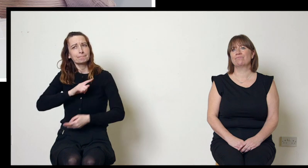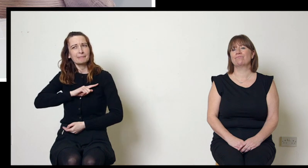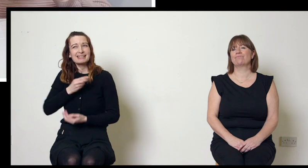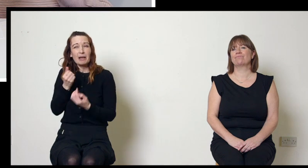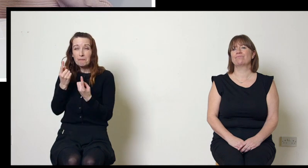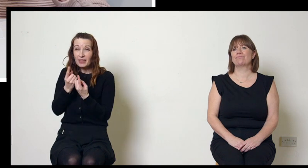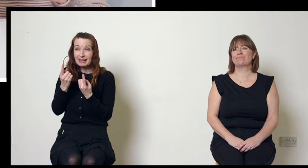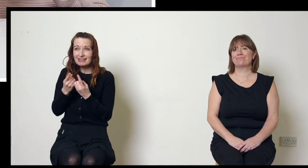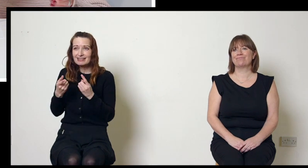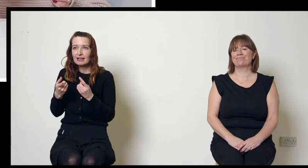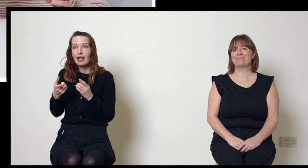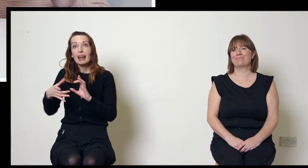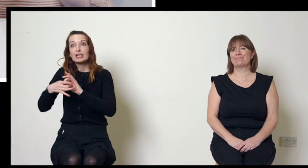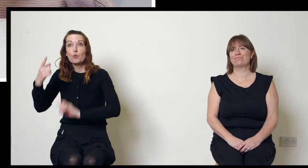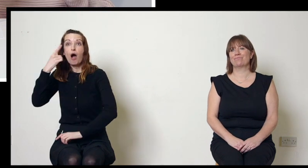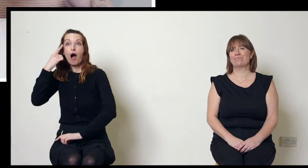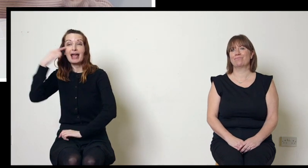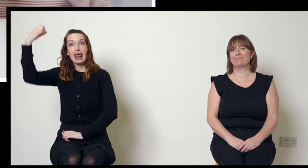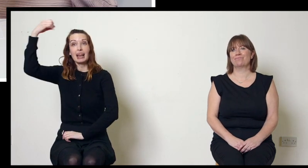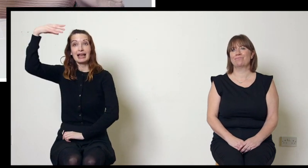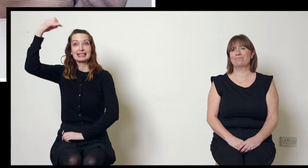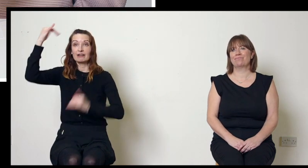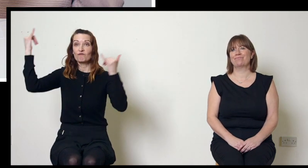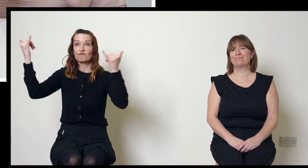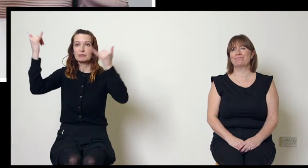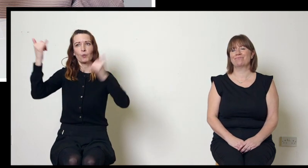with the Eye Lantern Festival was about making it accessible